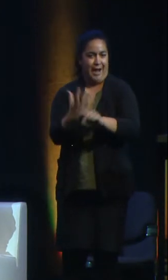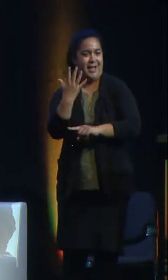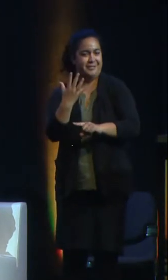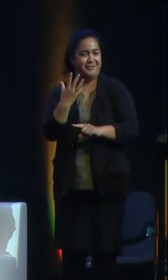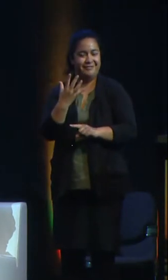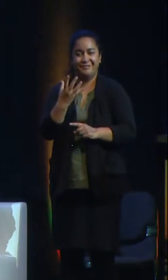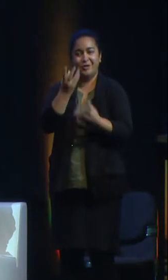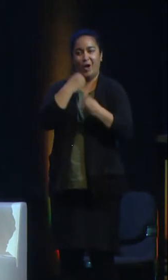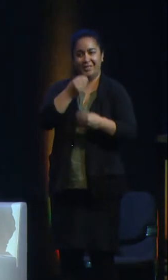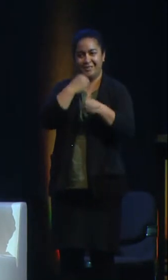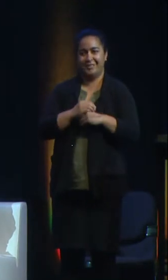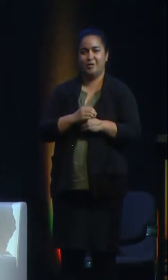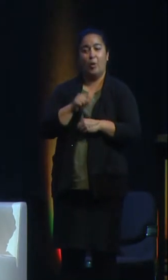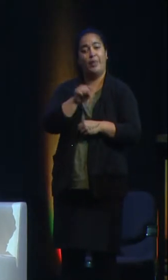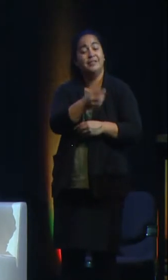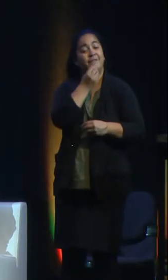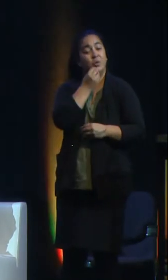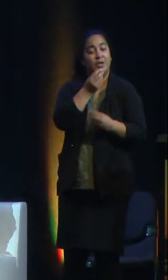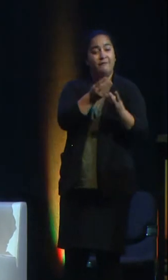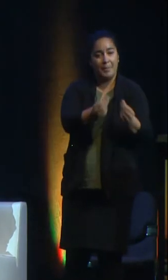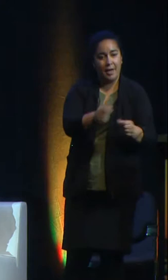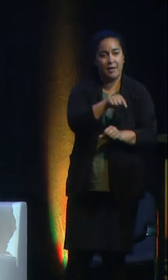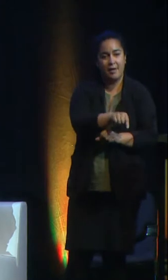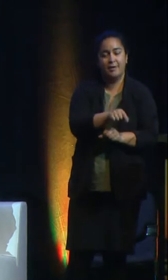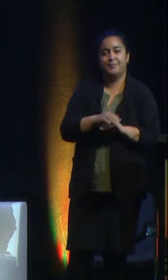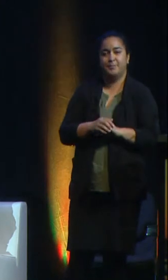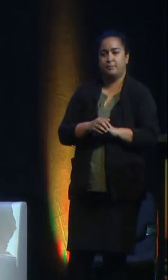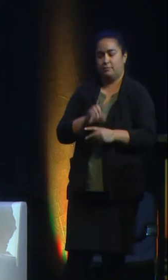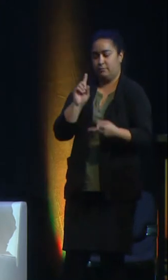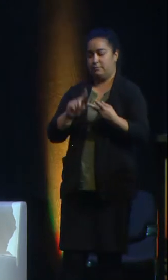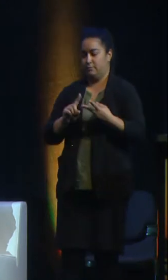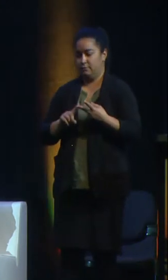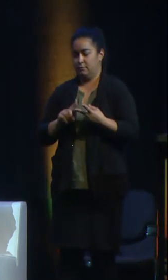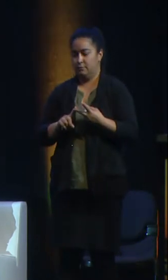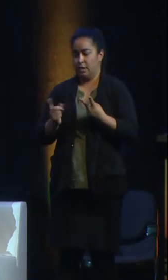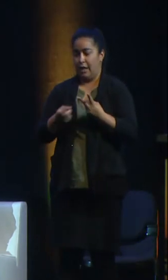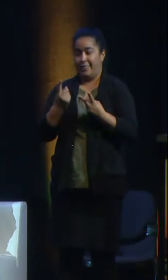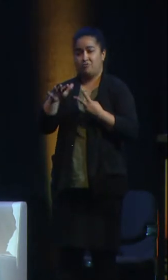That's on the food and fibre, the other area and some of the workshops that I went to,